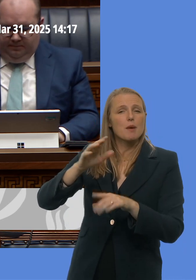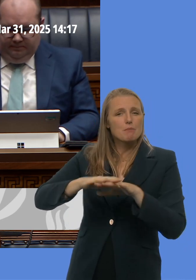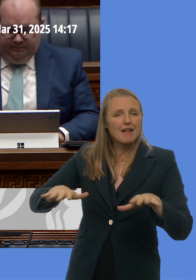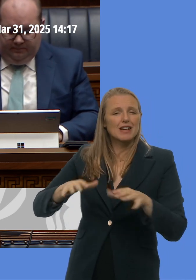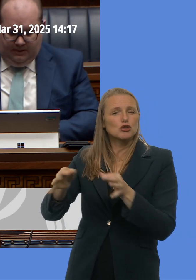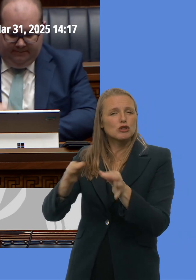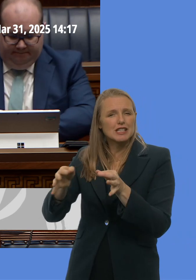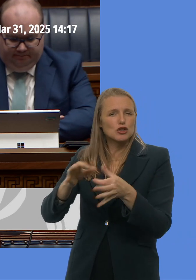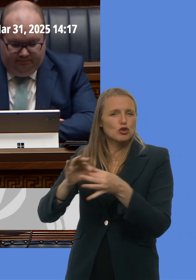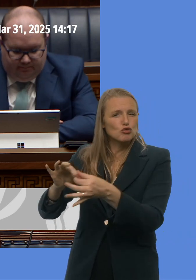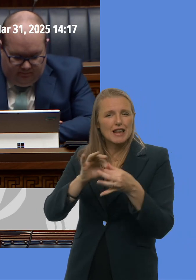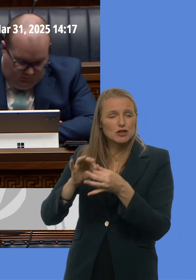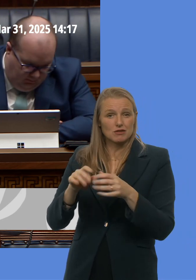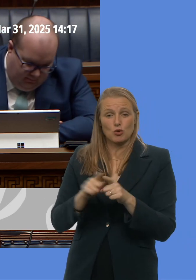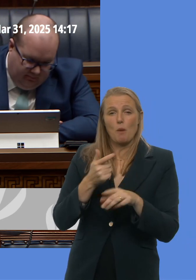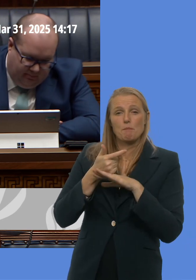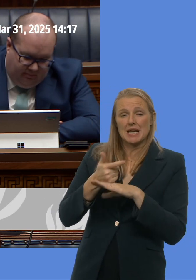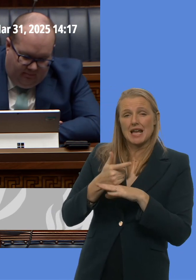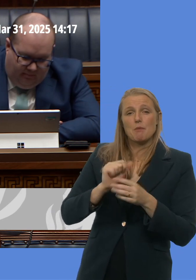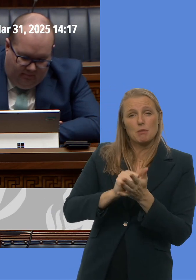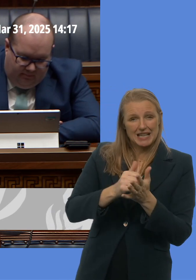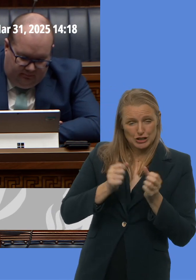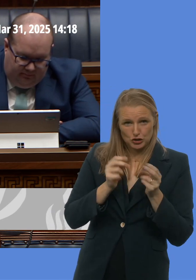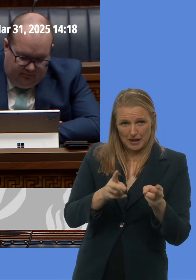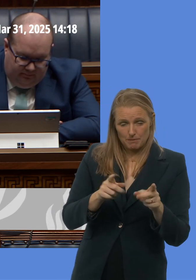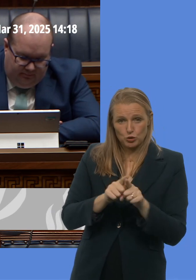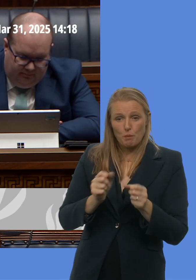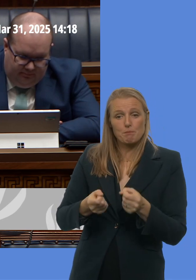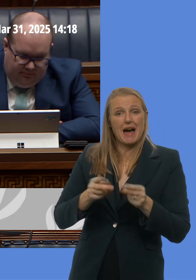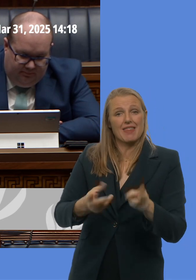the media and publication scheme and its pathfinder programme. The second is the core delivery approach for